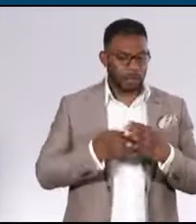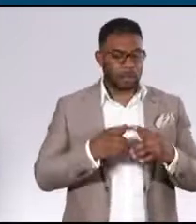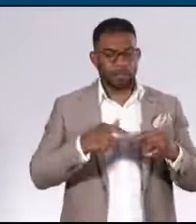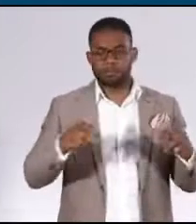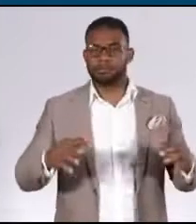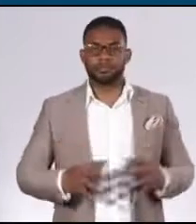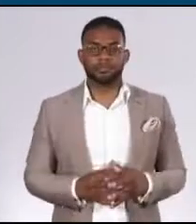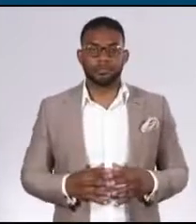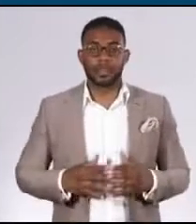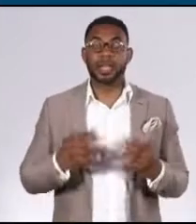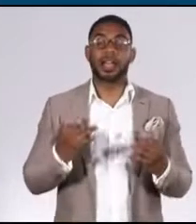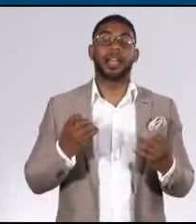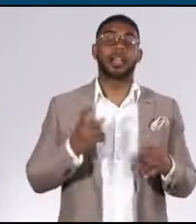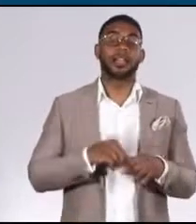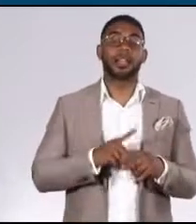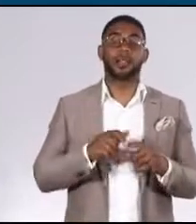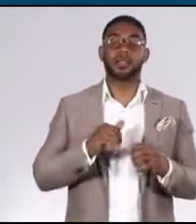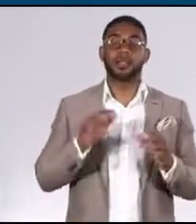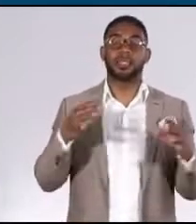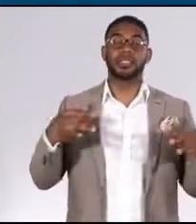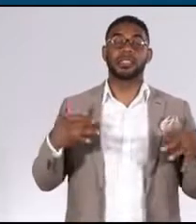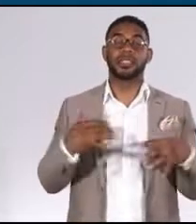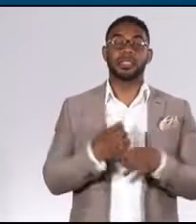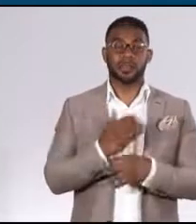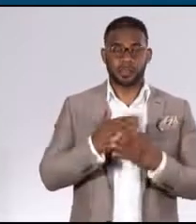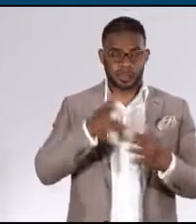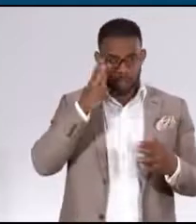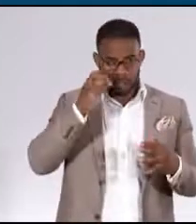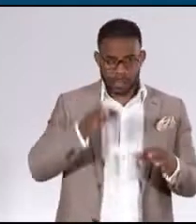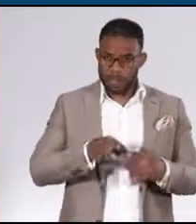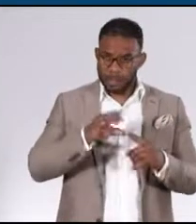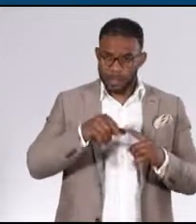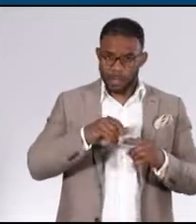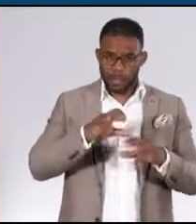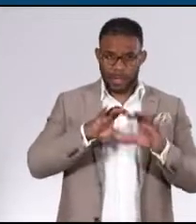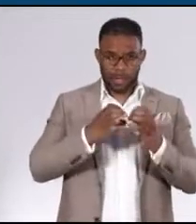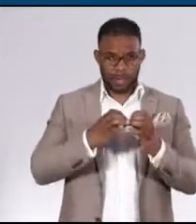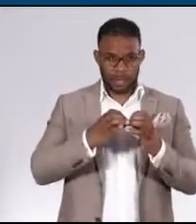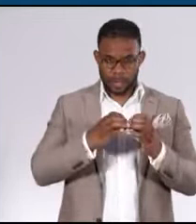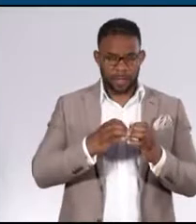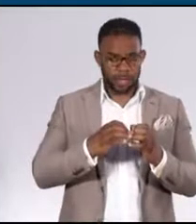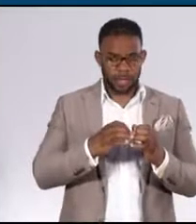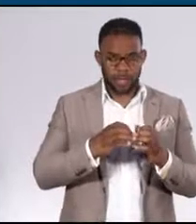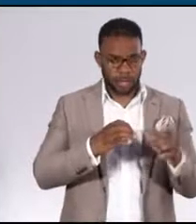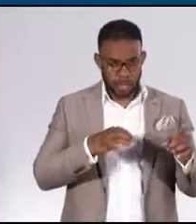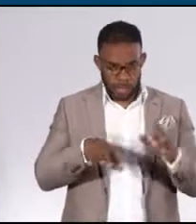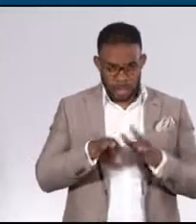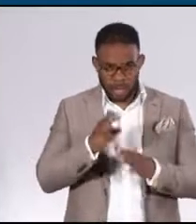Now a lot of times we will summarize someone's hearing, especially when class find someone have had as having hearing loss or not,